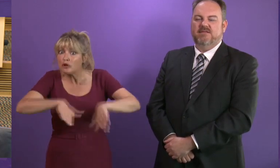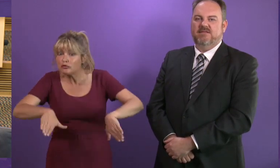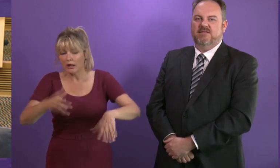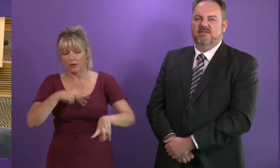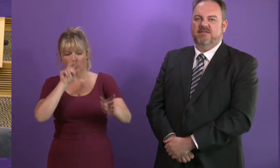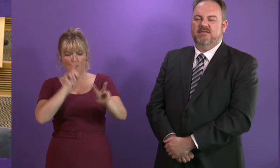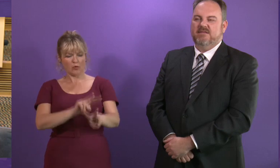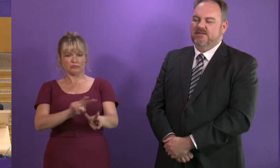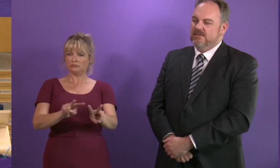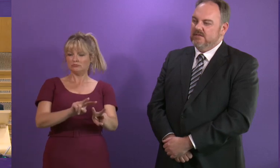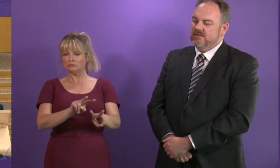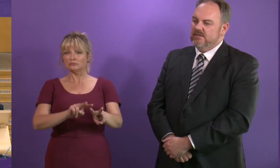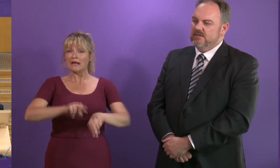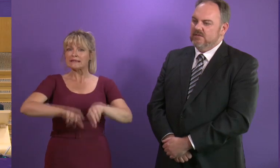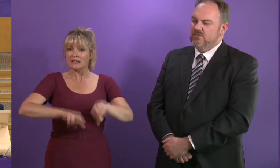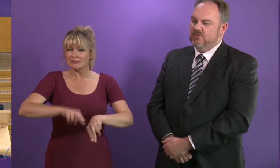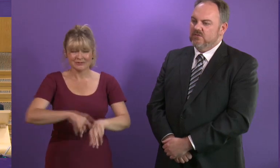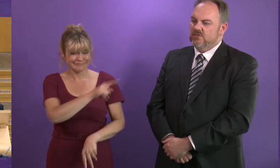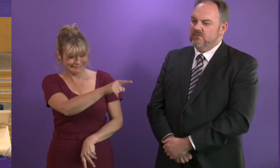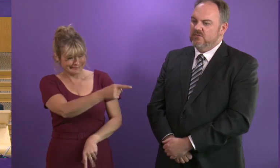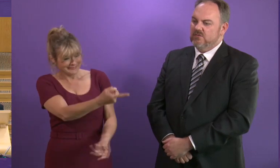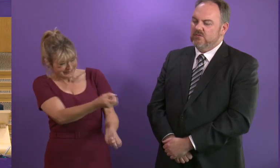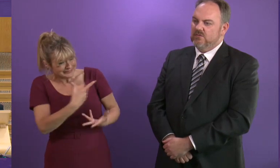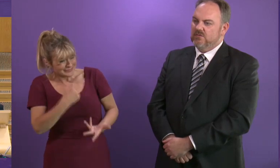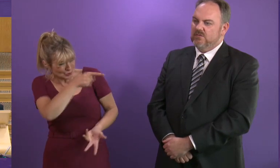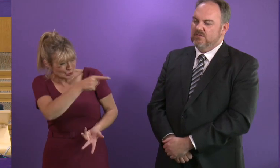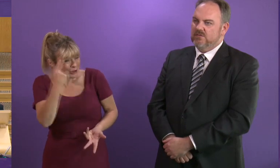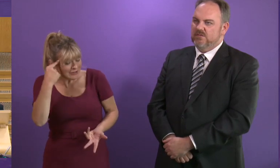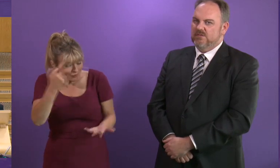It is absolute nonsense to suggest that David Reedy’s report provided anything other than